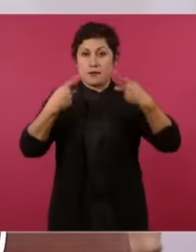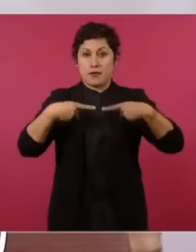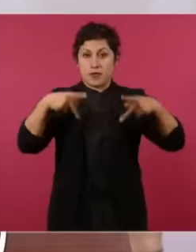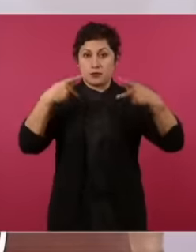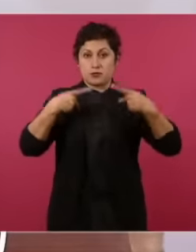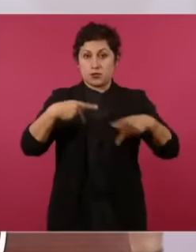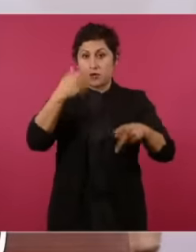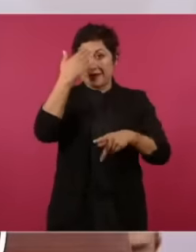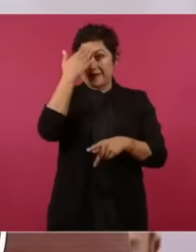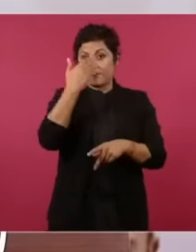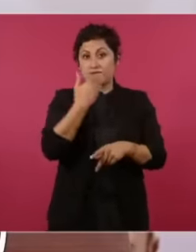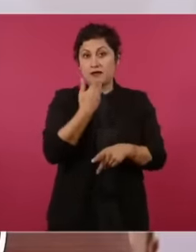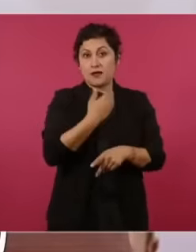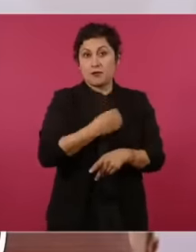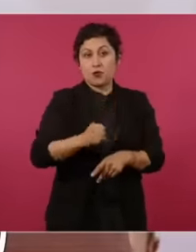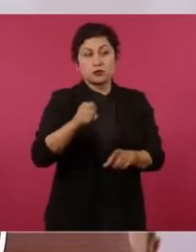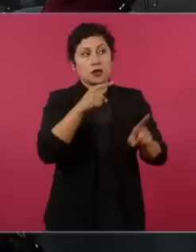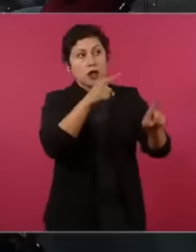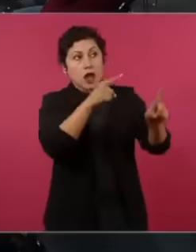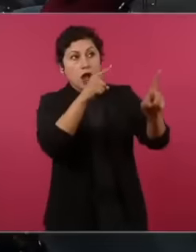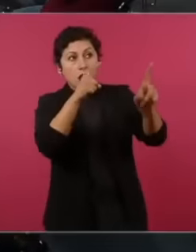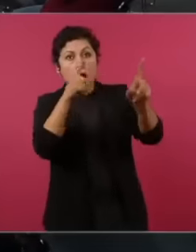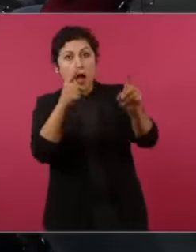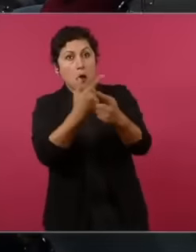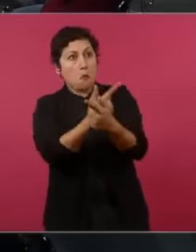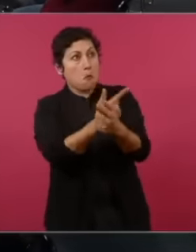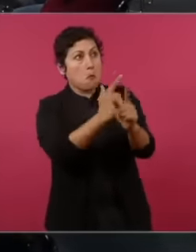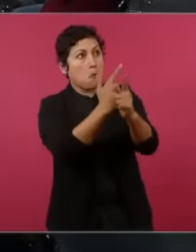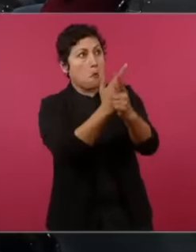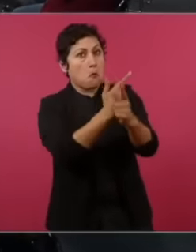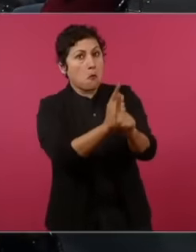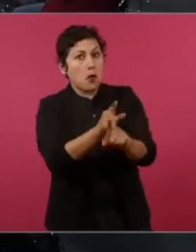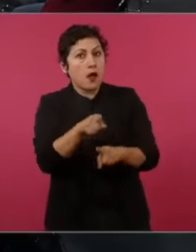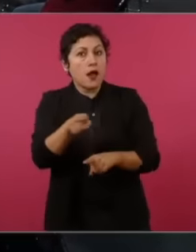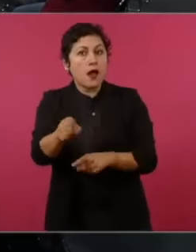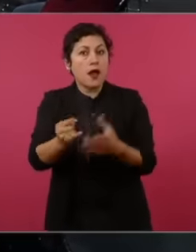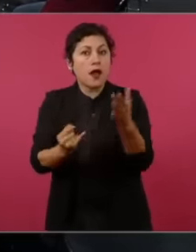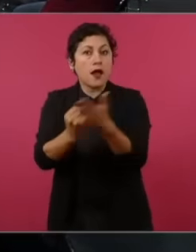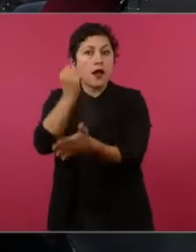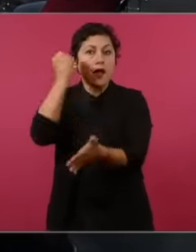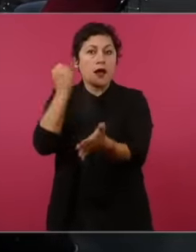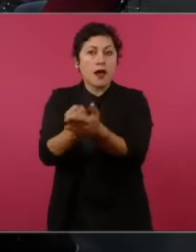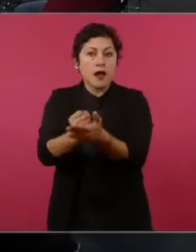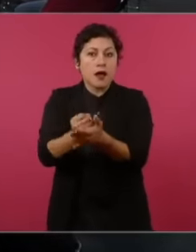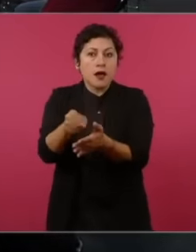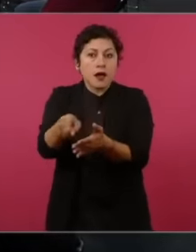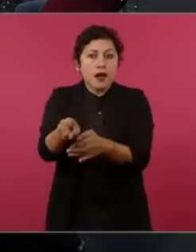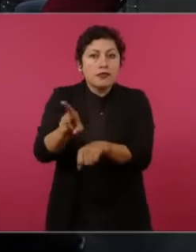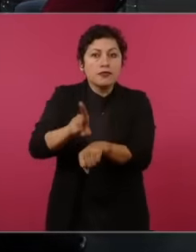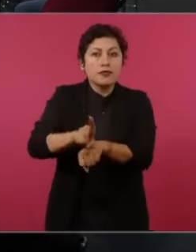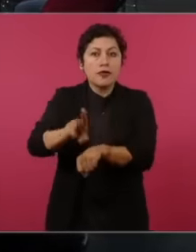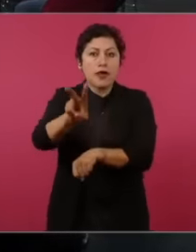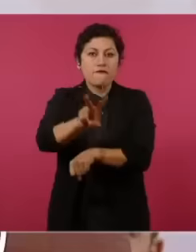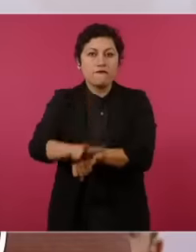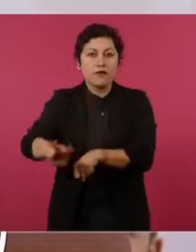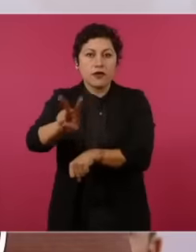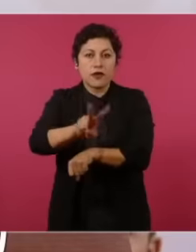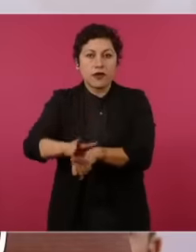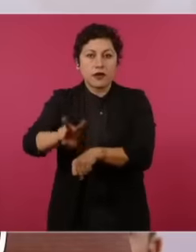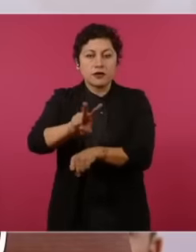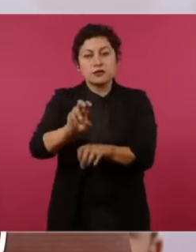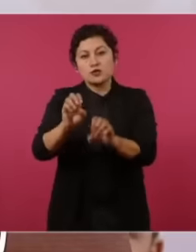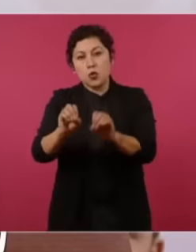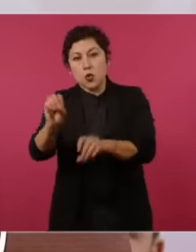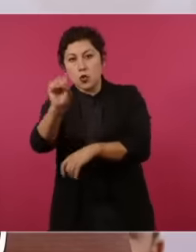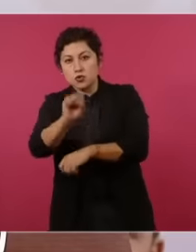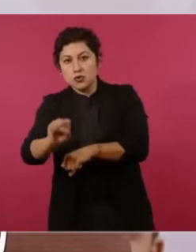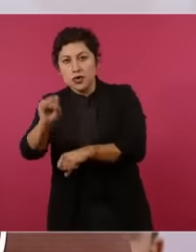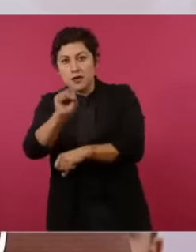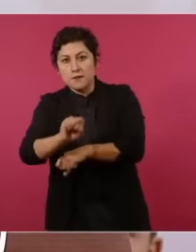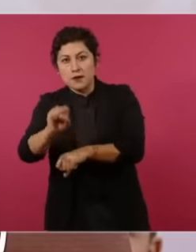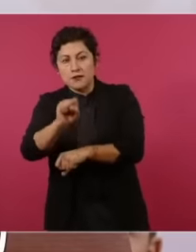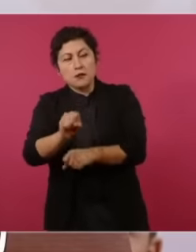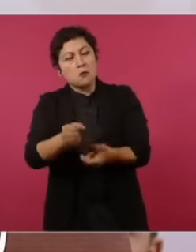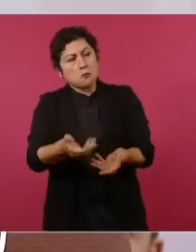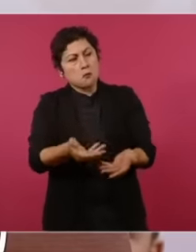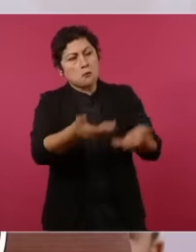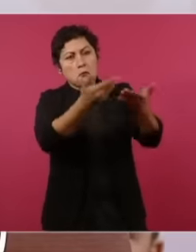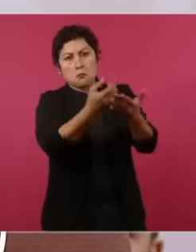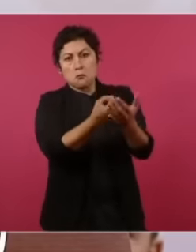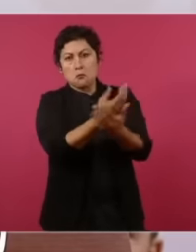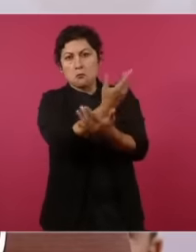on Fridays on Saturdays and eh giving the prison directors